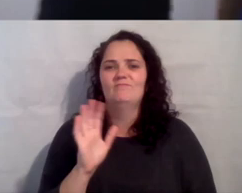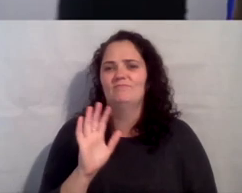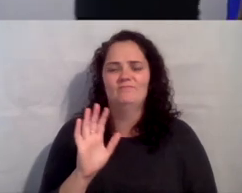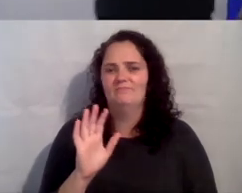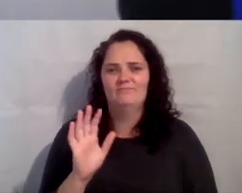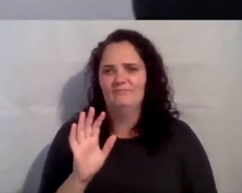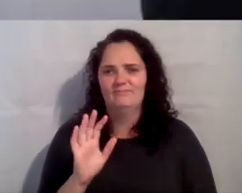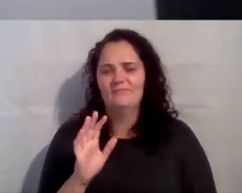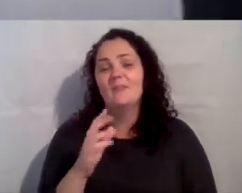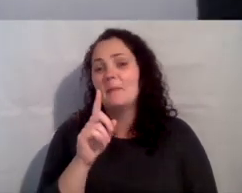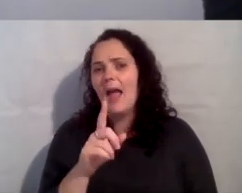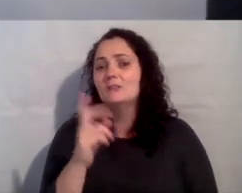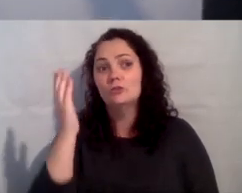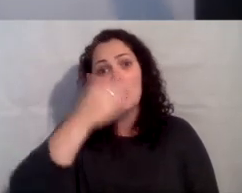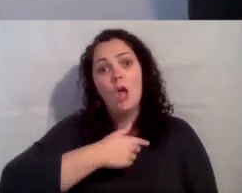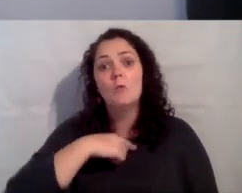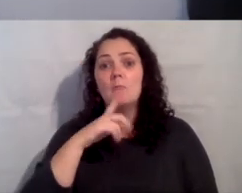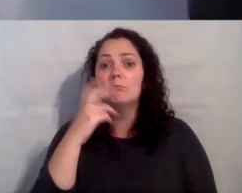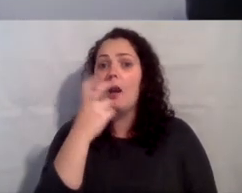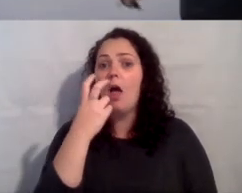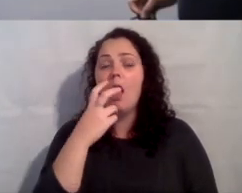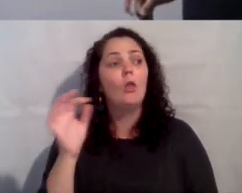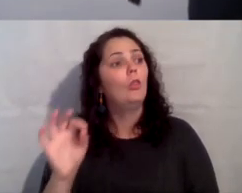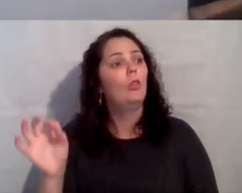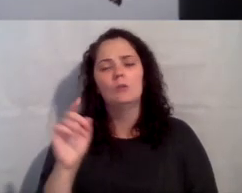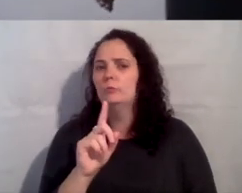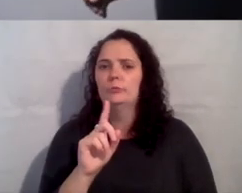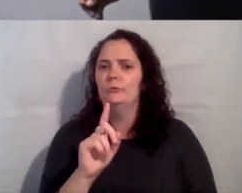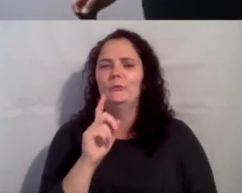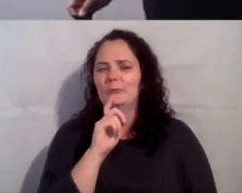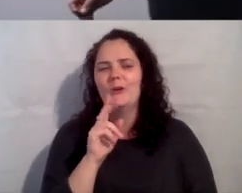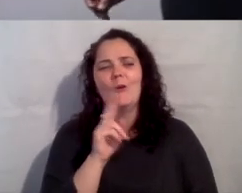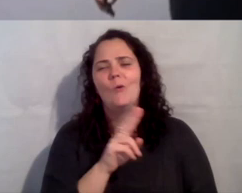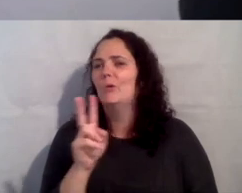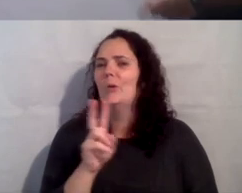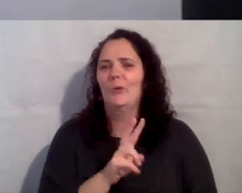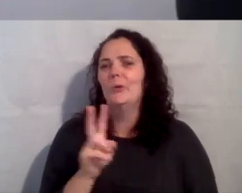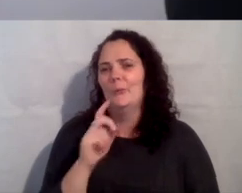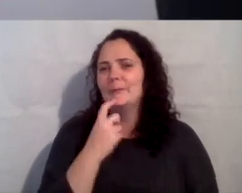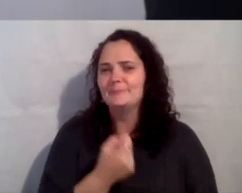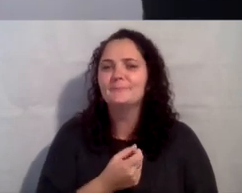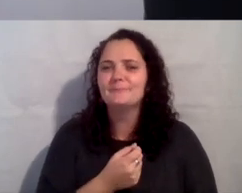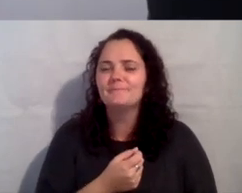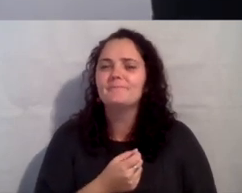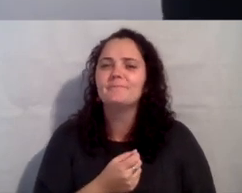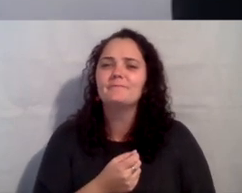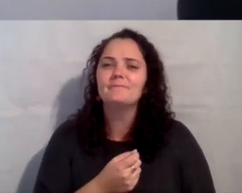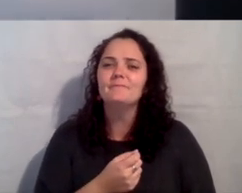work blindly – I want you to actually look at the model and look at your own drawing. But in about three or four minutes we're going to try to work a contour